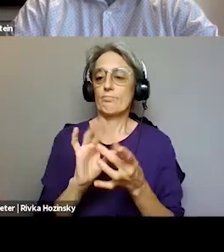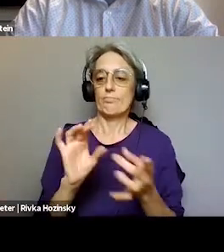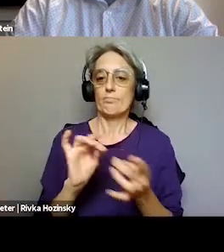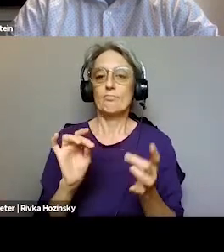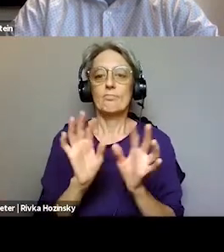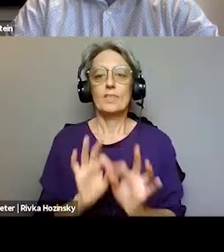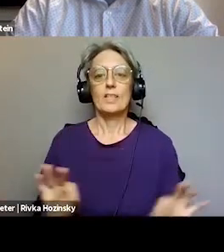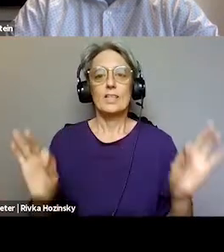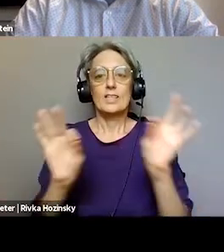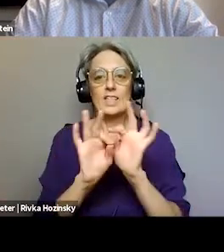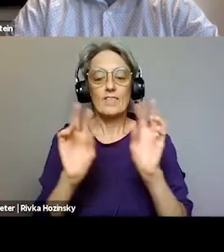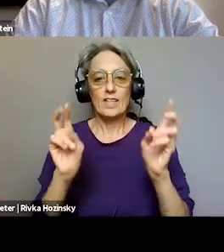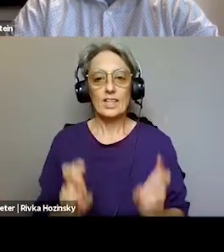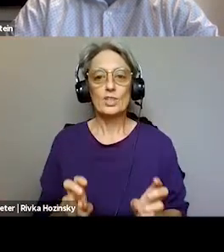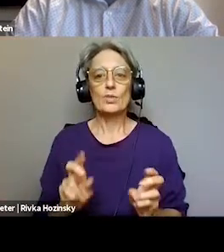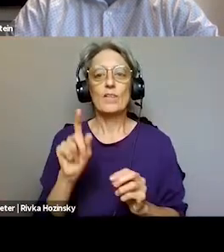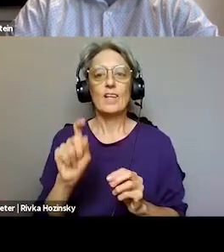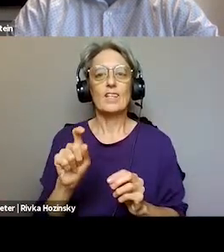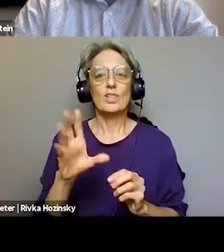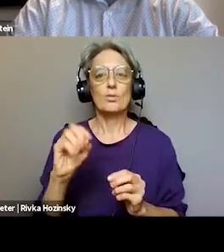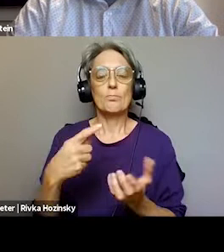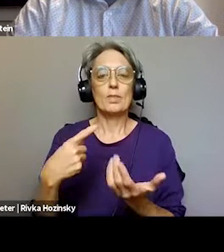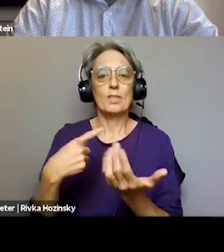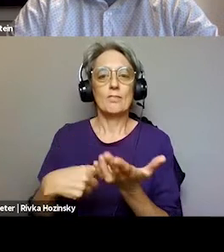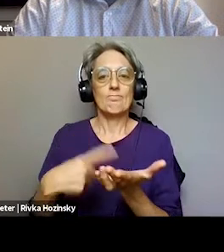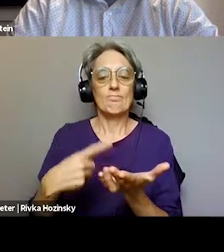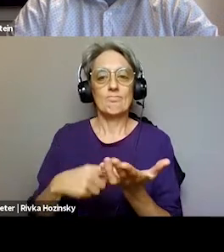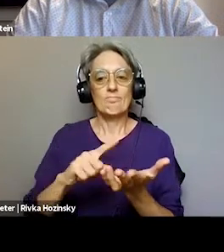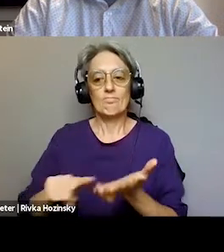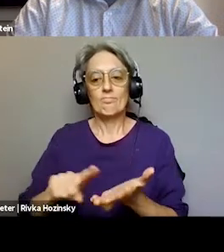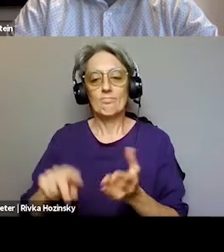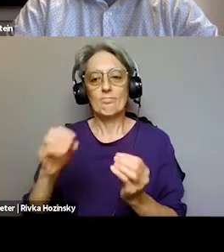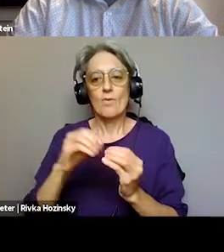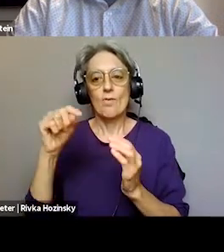important issues that need to be addressed in order to improve the maternal and birth outcomes